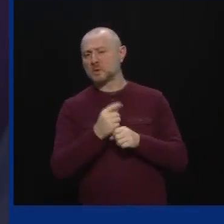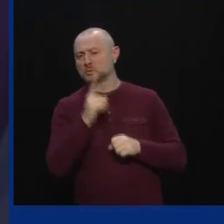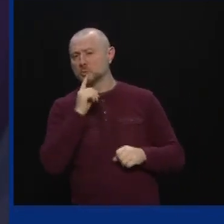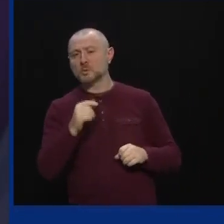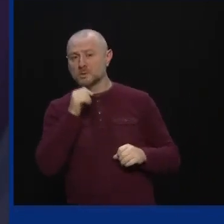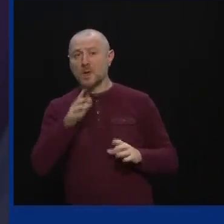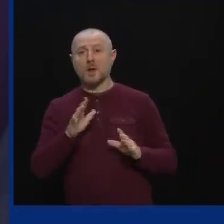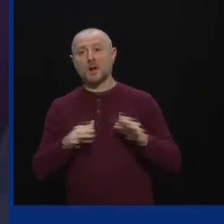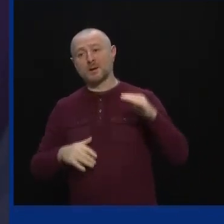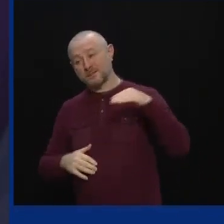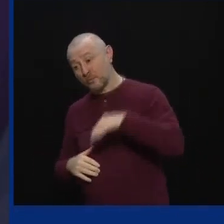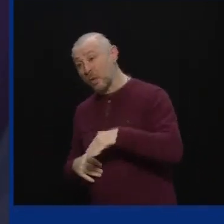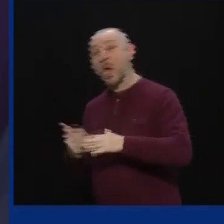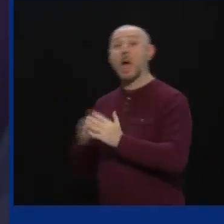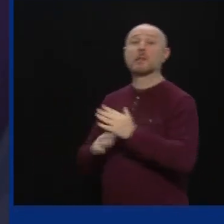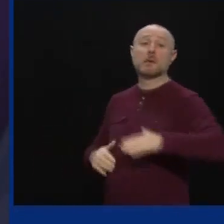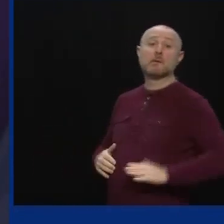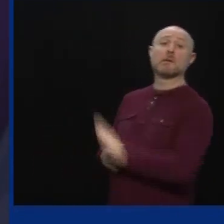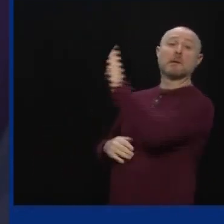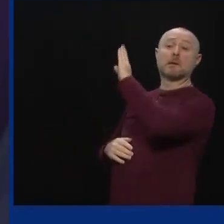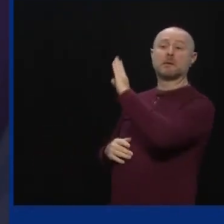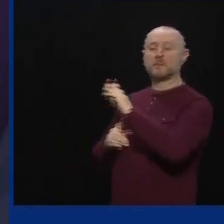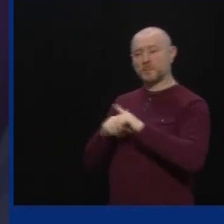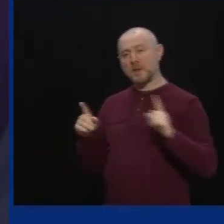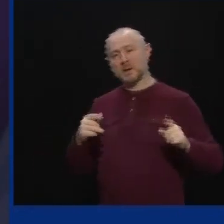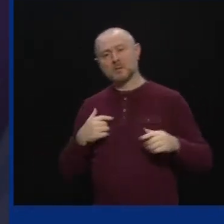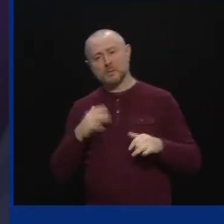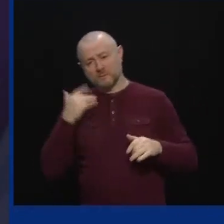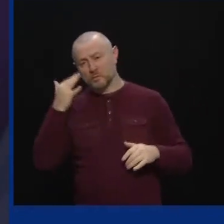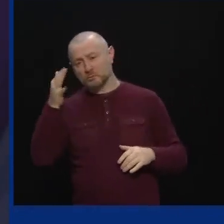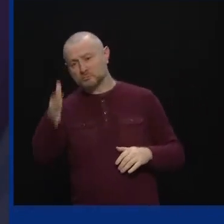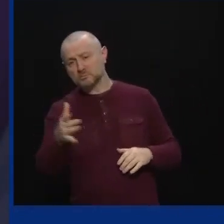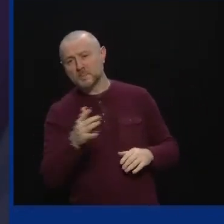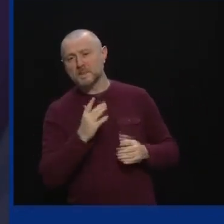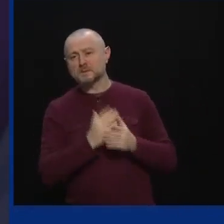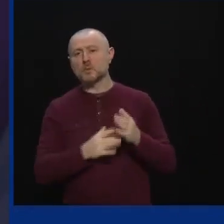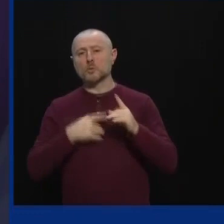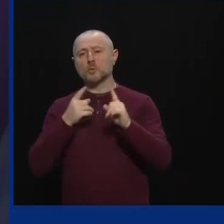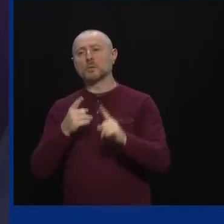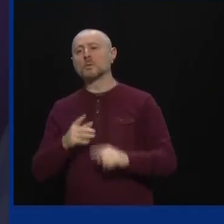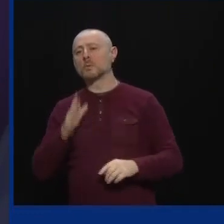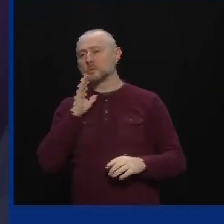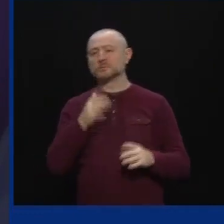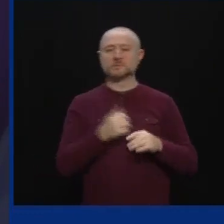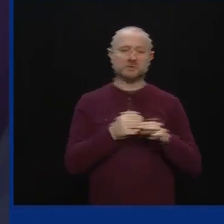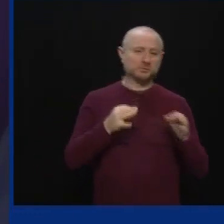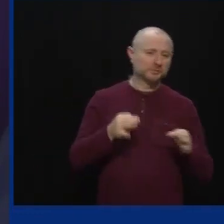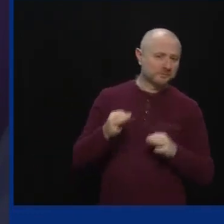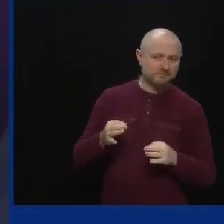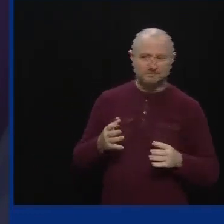KNOWLEDGE RIGHT NOW OF WHAT IT'S GOING TO HAPPEN FEBRUARY 1st. WE'RE GOING TO MONITOR THE